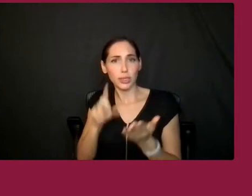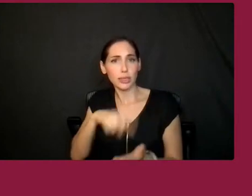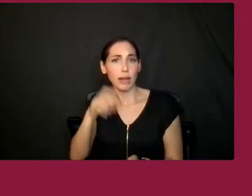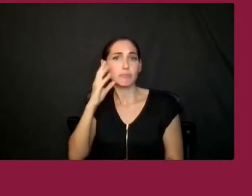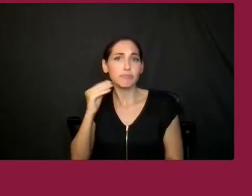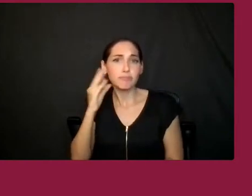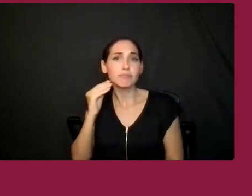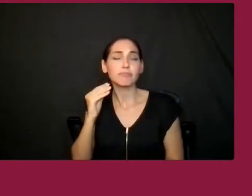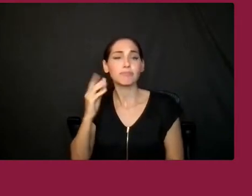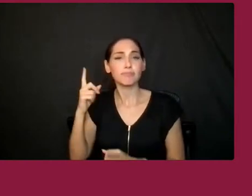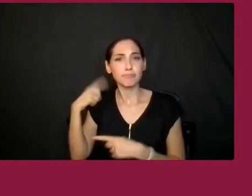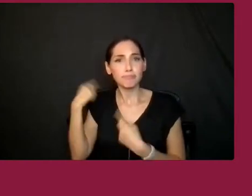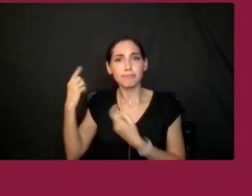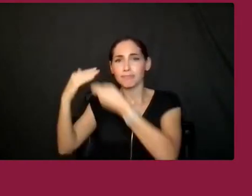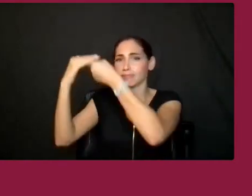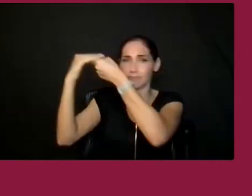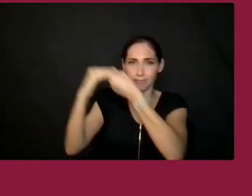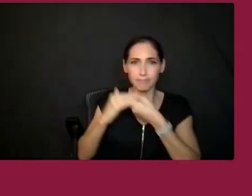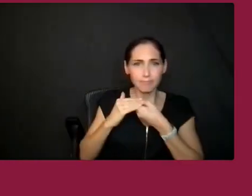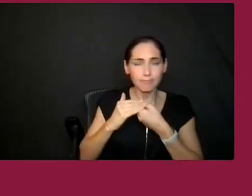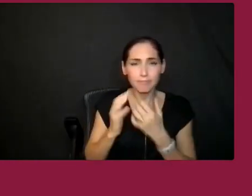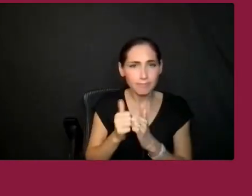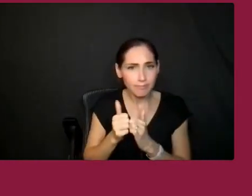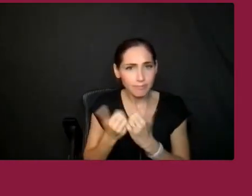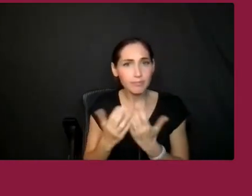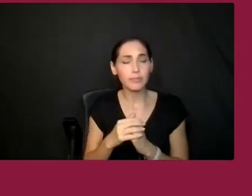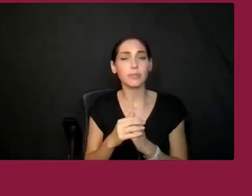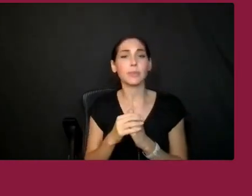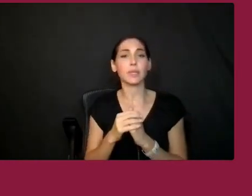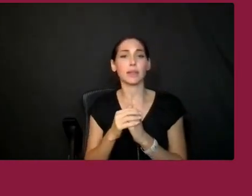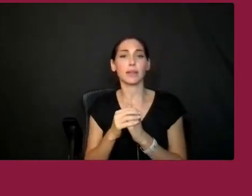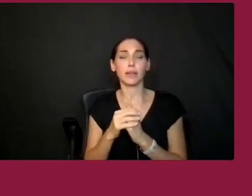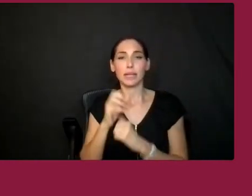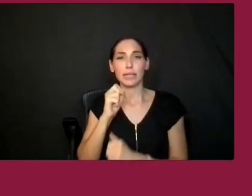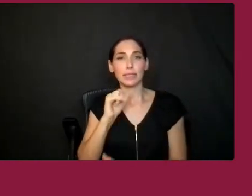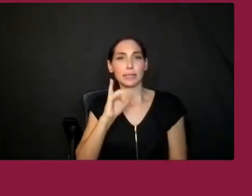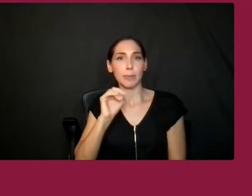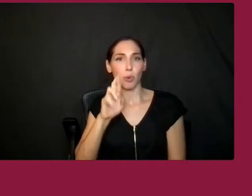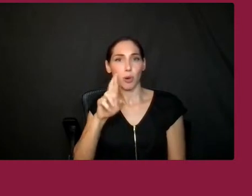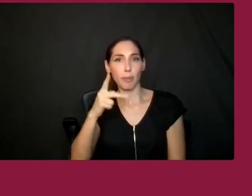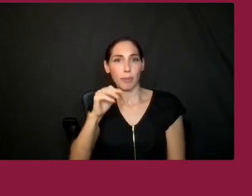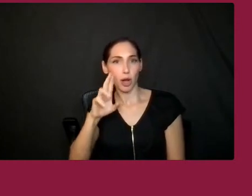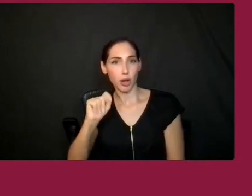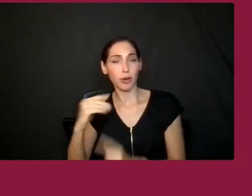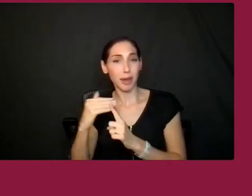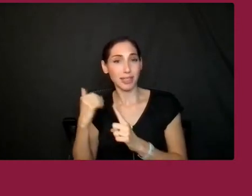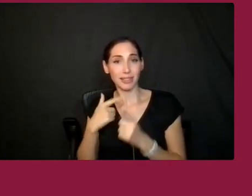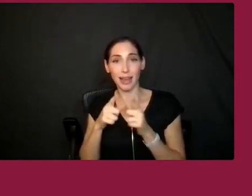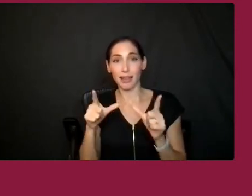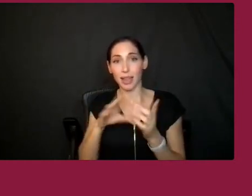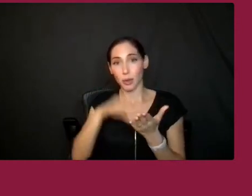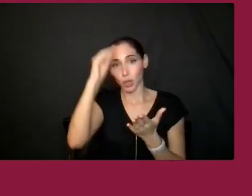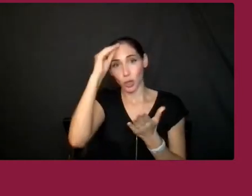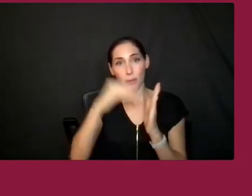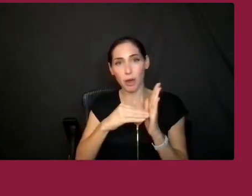traditionally marginalized? Uh, Seymour Papert reminds us that learning language models should not be perceived as tools, but rather vessels of